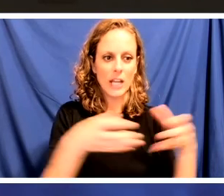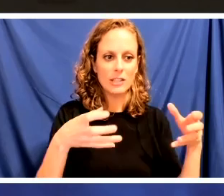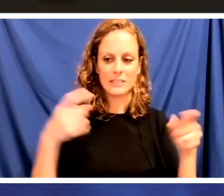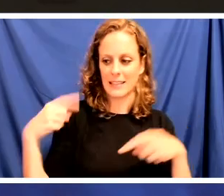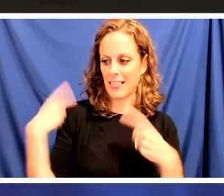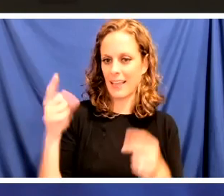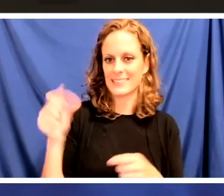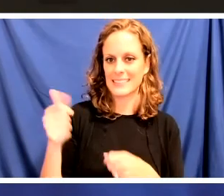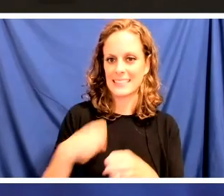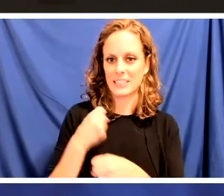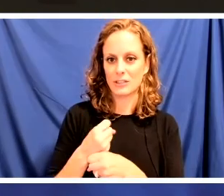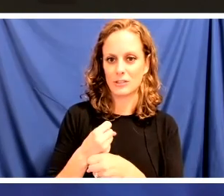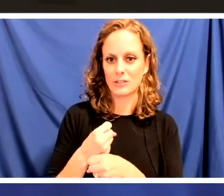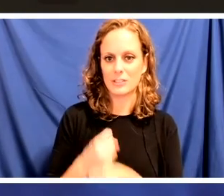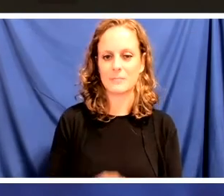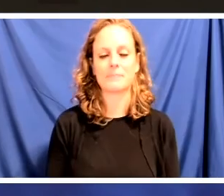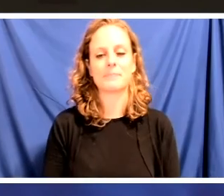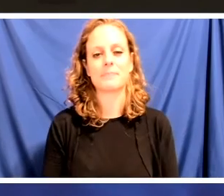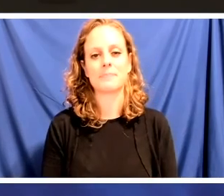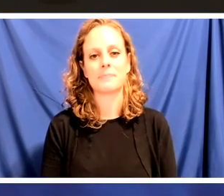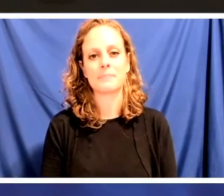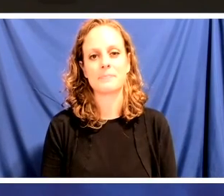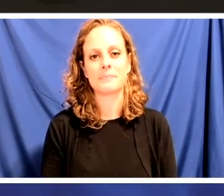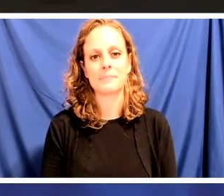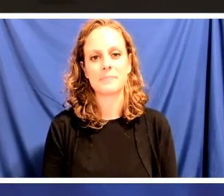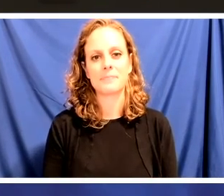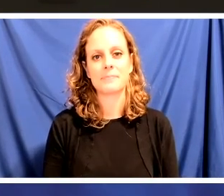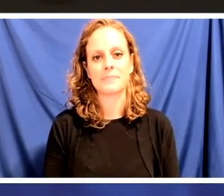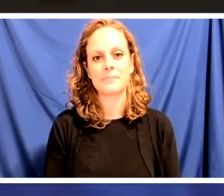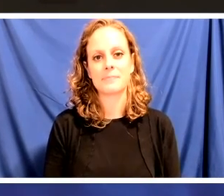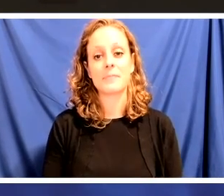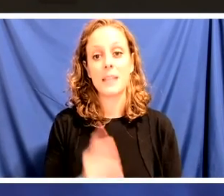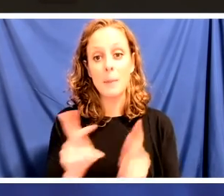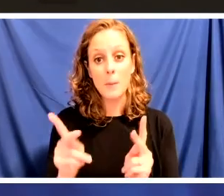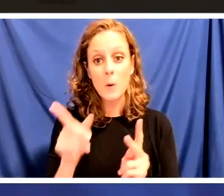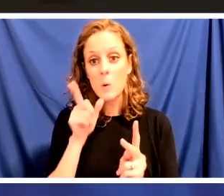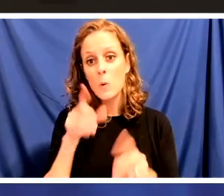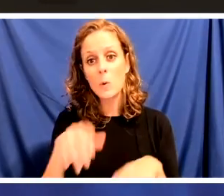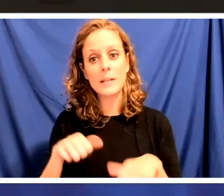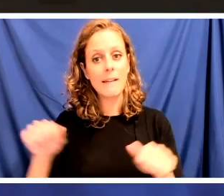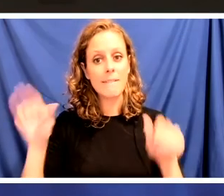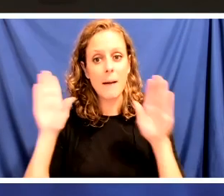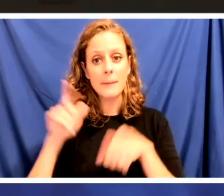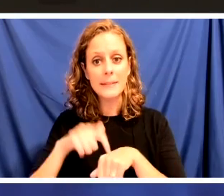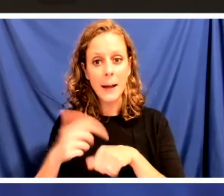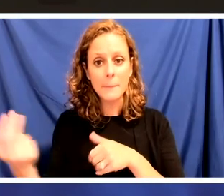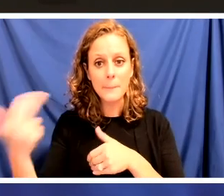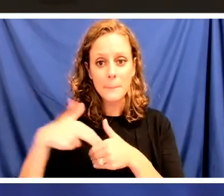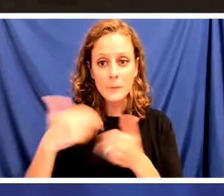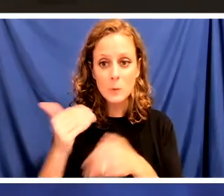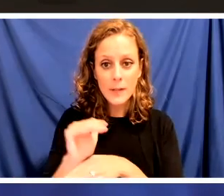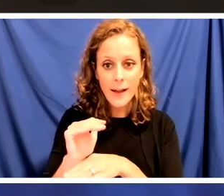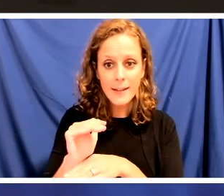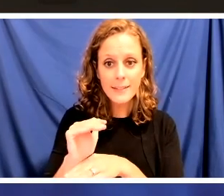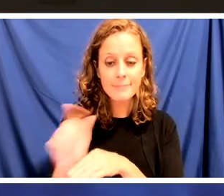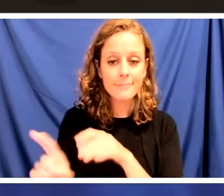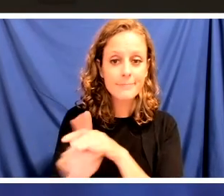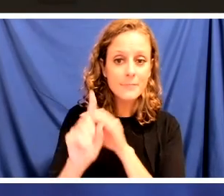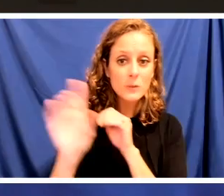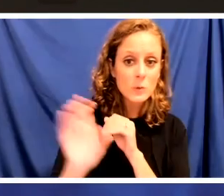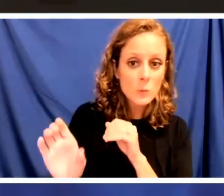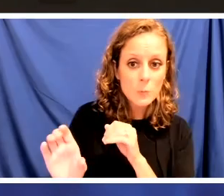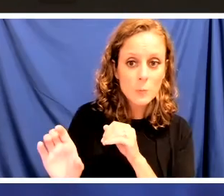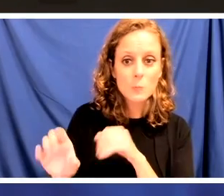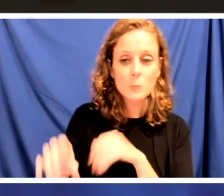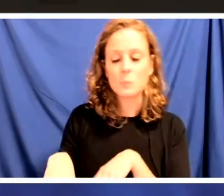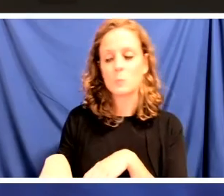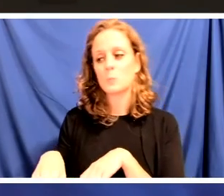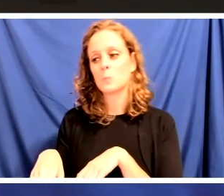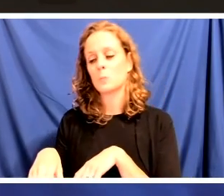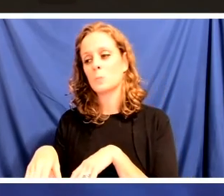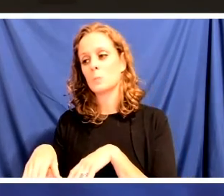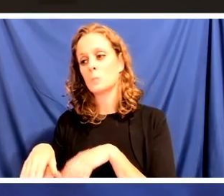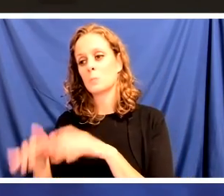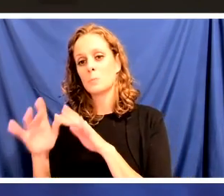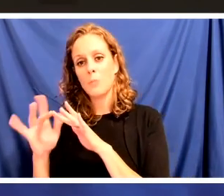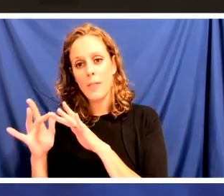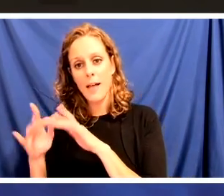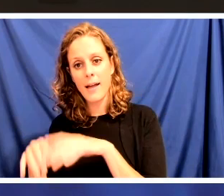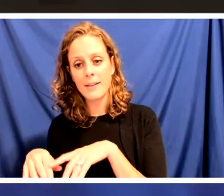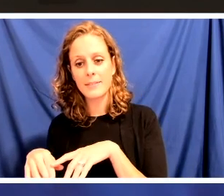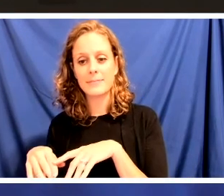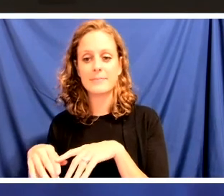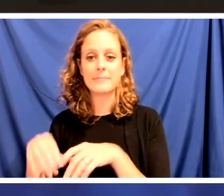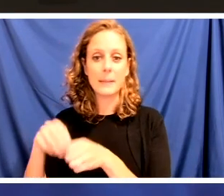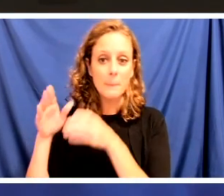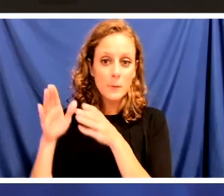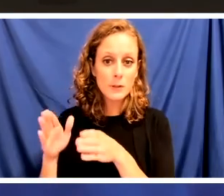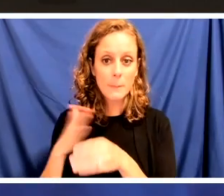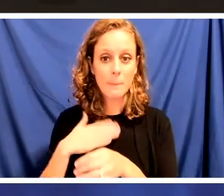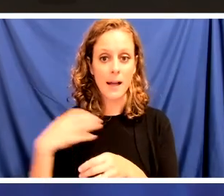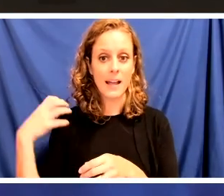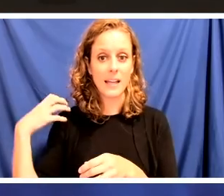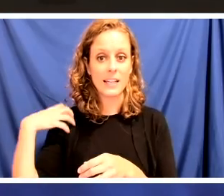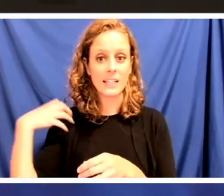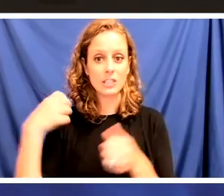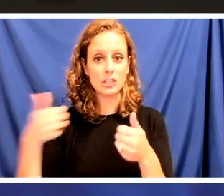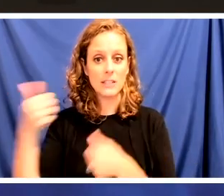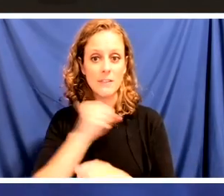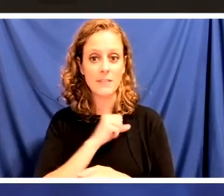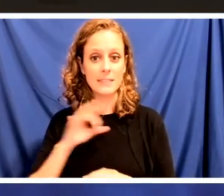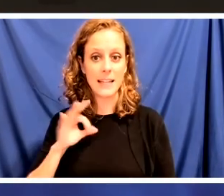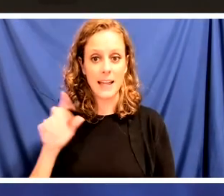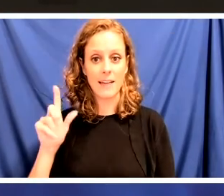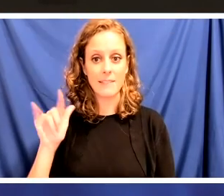SacGov: So I want to express my thanks to the folks that took time out of their evenings to join us here today through each community collaborative as well as my staff, my chief of staff Lisa novice is here as well, and those that.